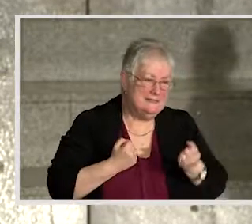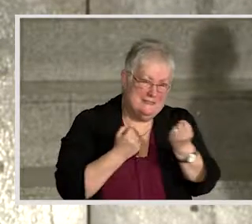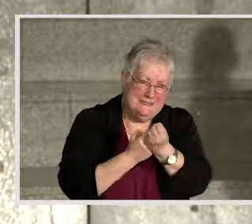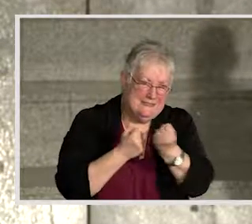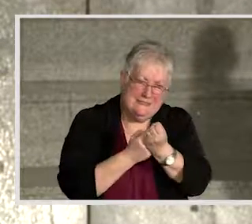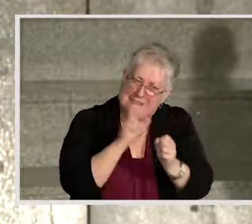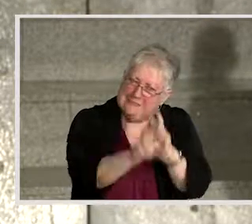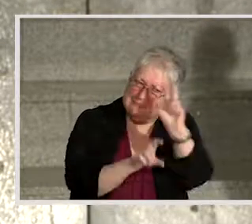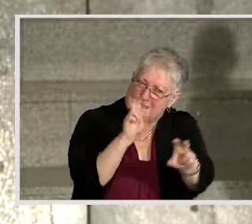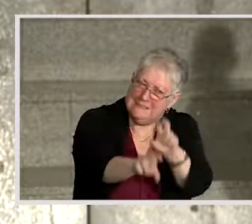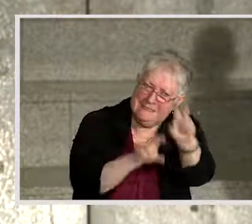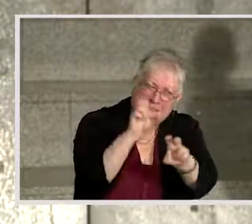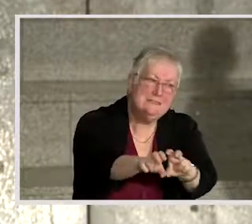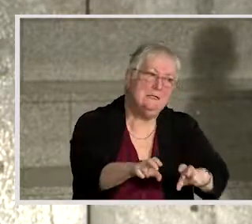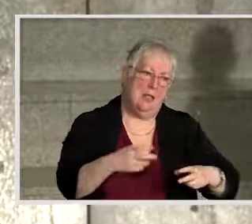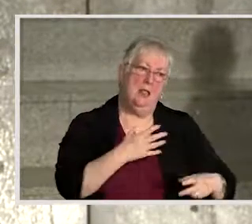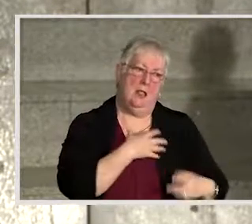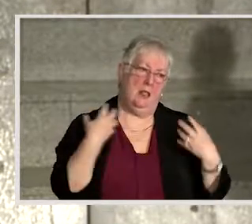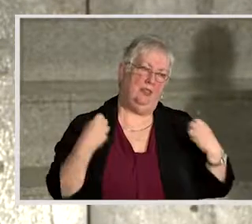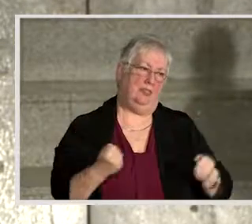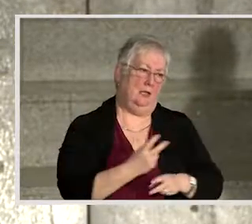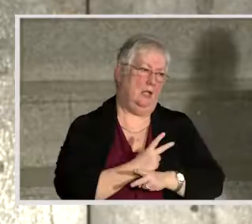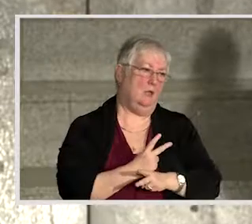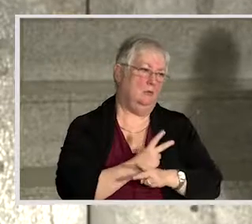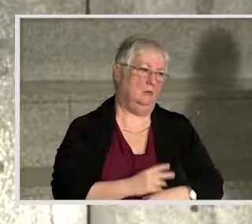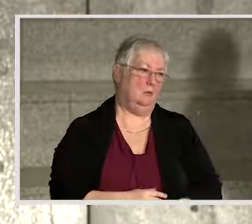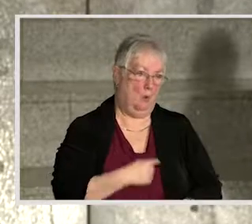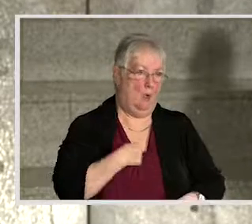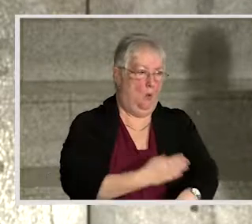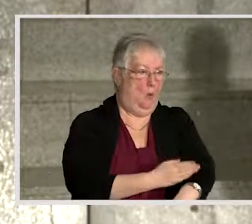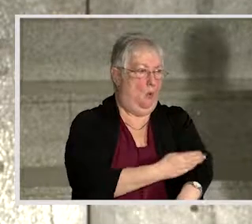DISTRICT HAS MADE IN BUILDING A STRONG SOCIAL SAFETY NET WILL